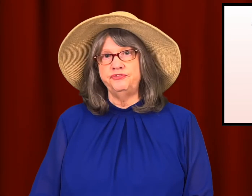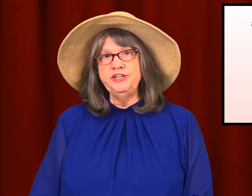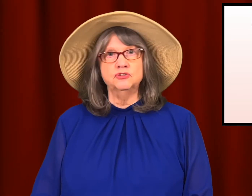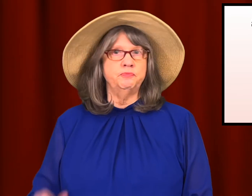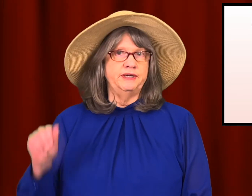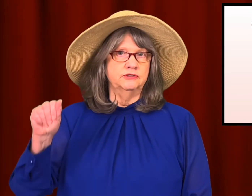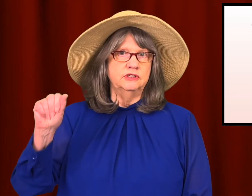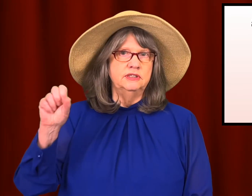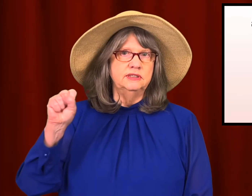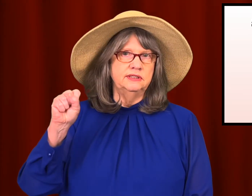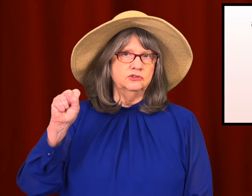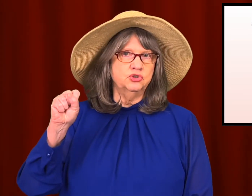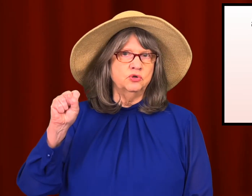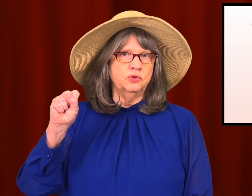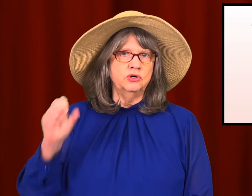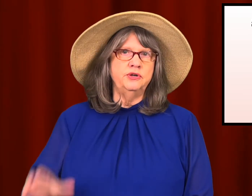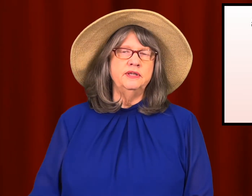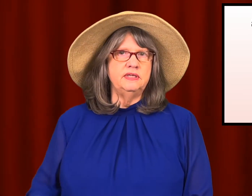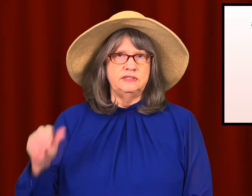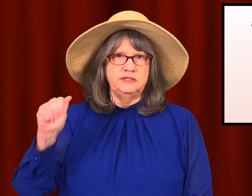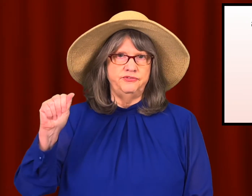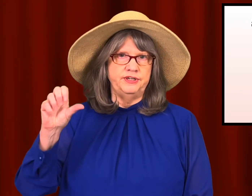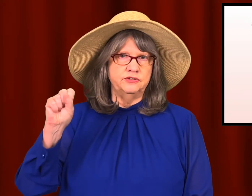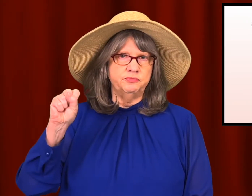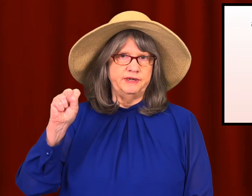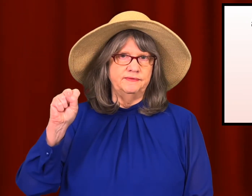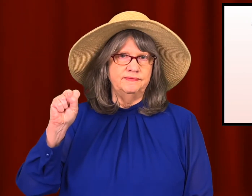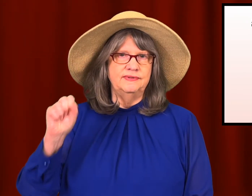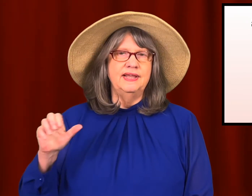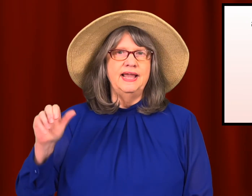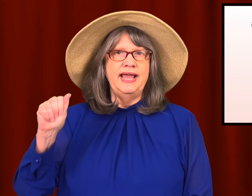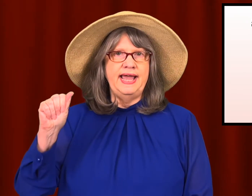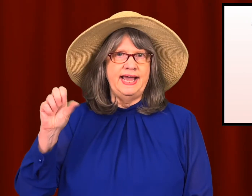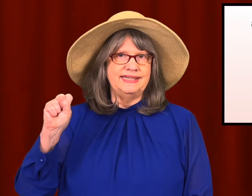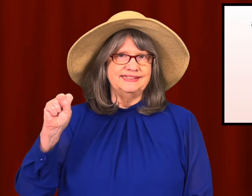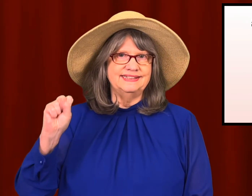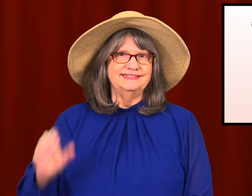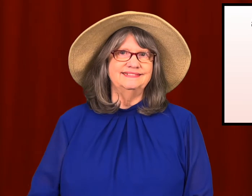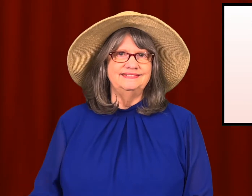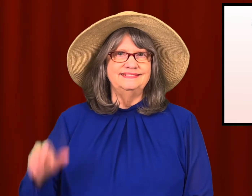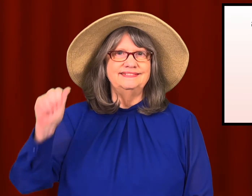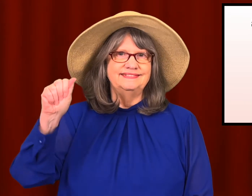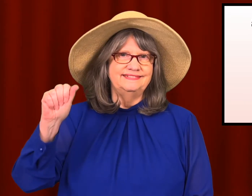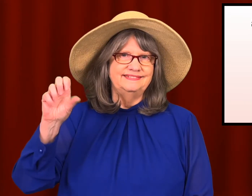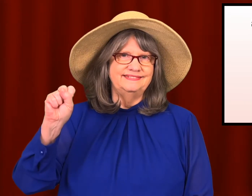fingerspelled. Little short word, easy to fingerspell. AS.